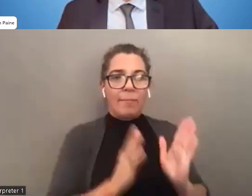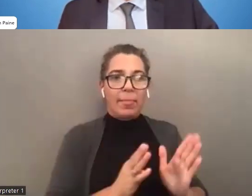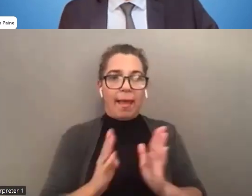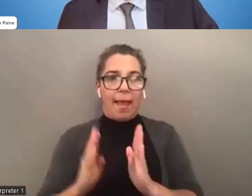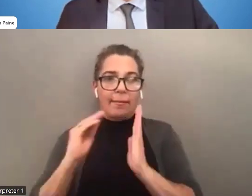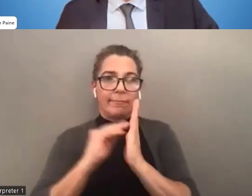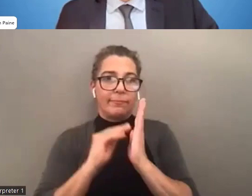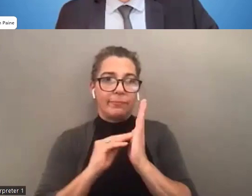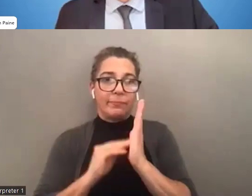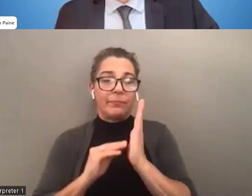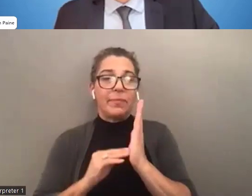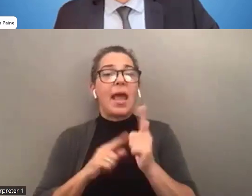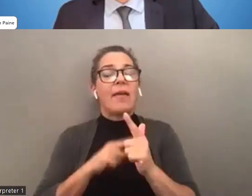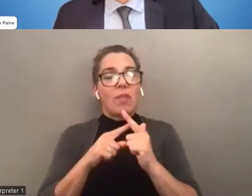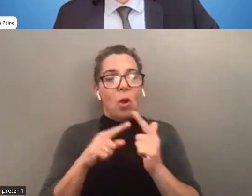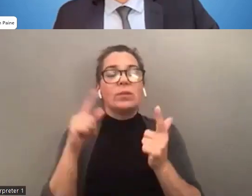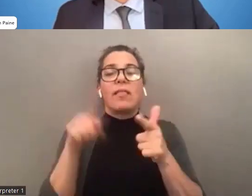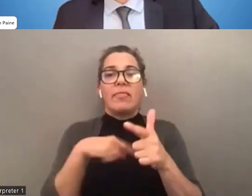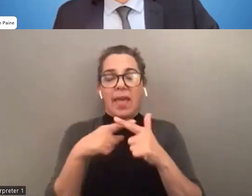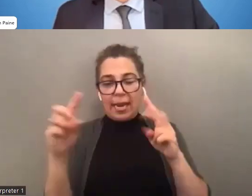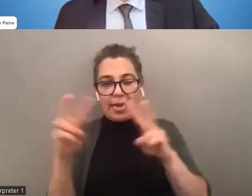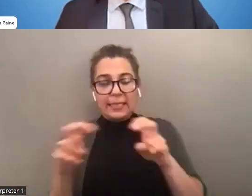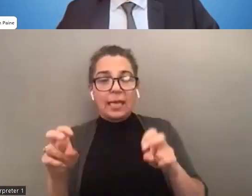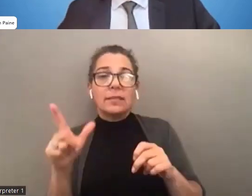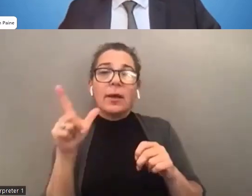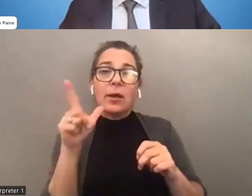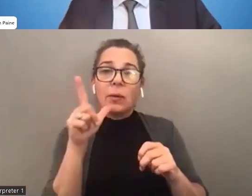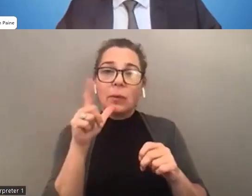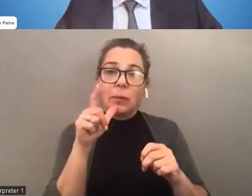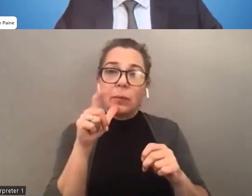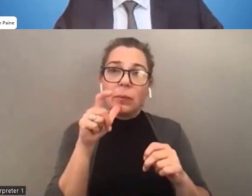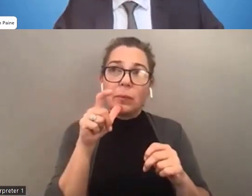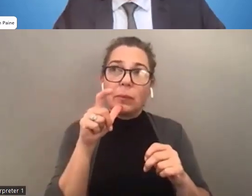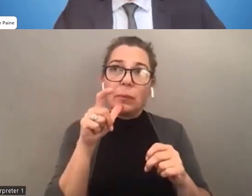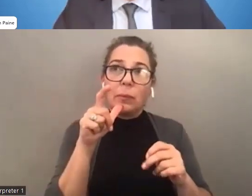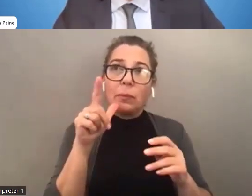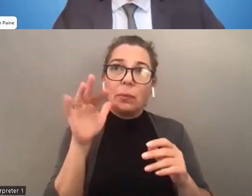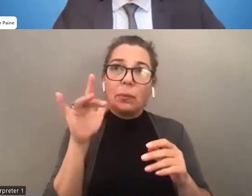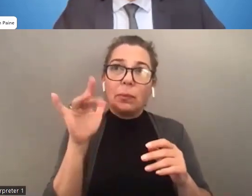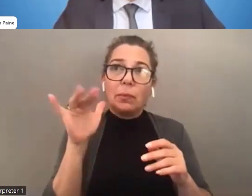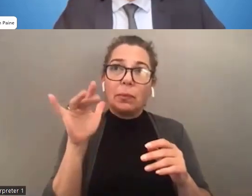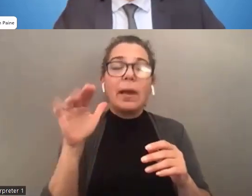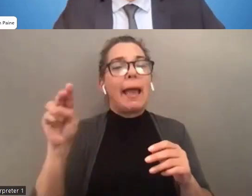you know, assessed by an NIH program staff.